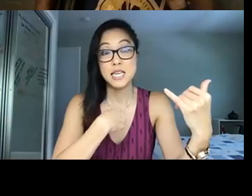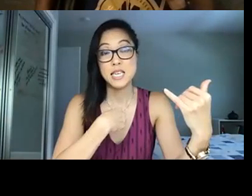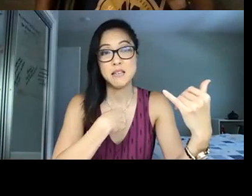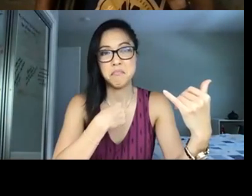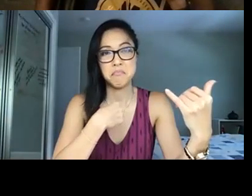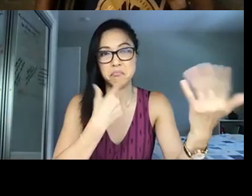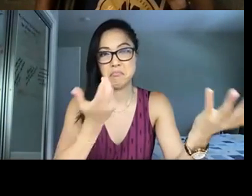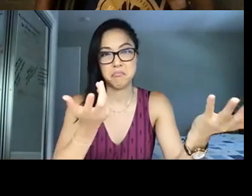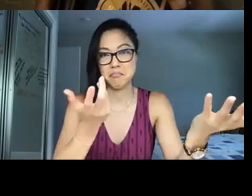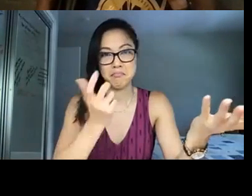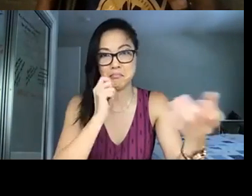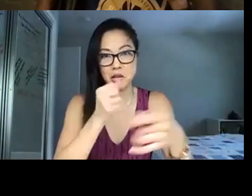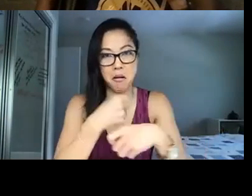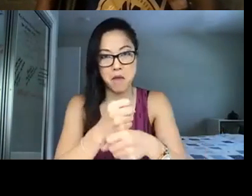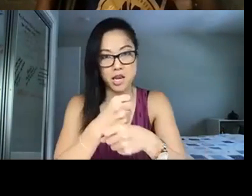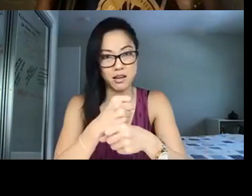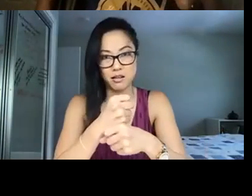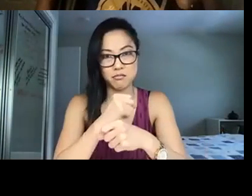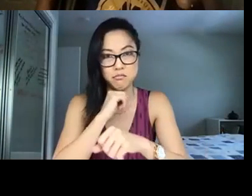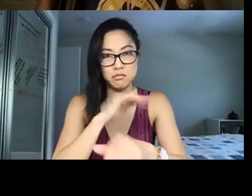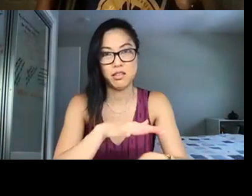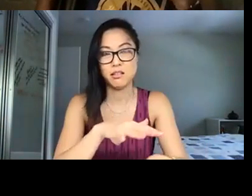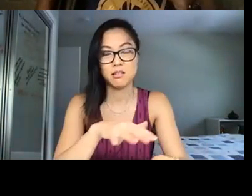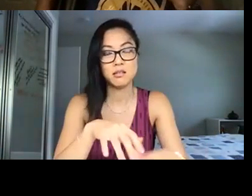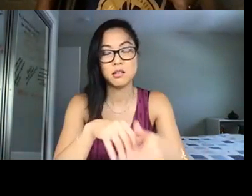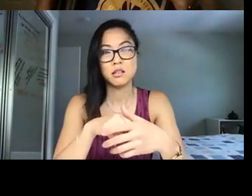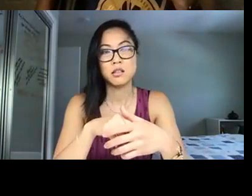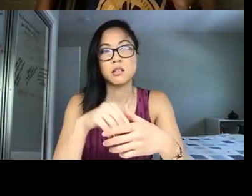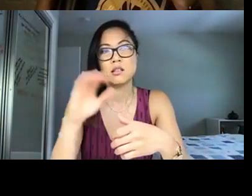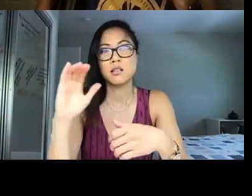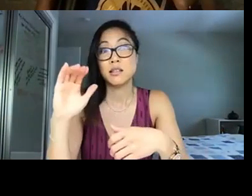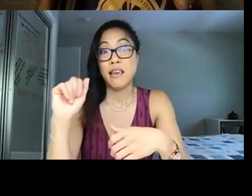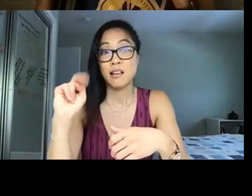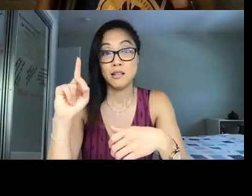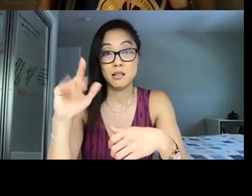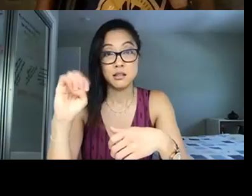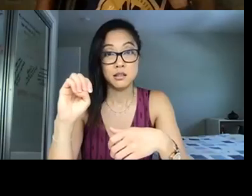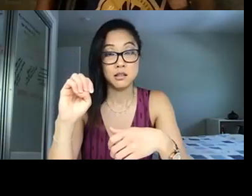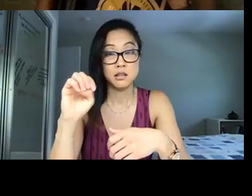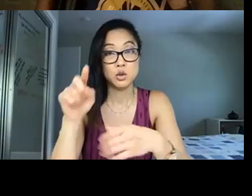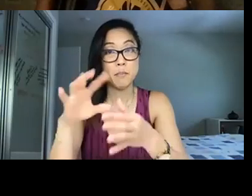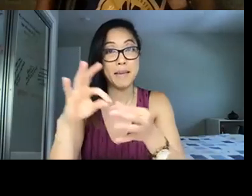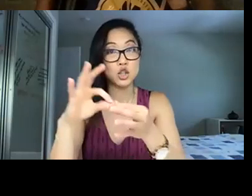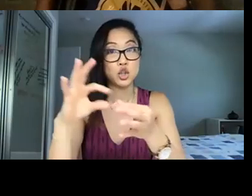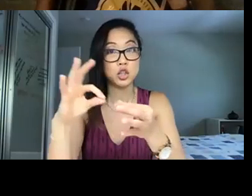And what you just mentioned now Candace of what efforts can be -- and I am going to tie it to broader dance